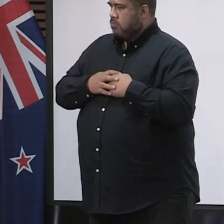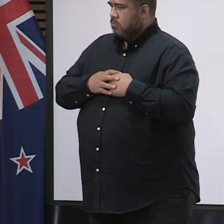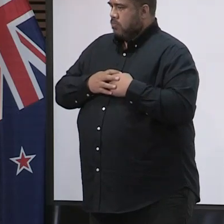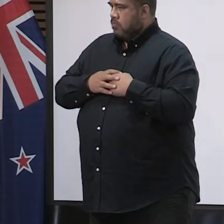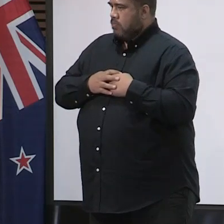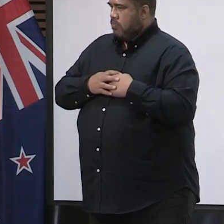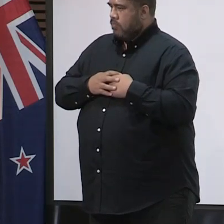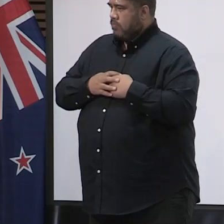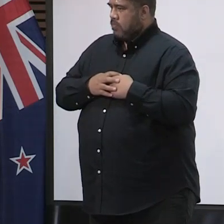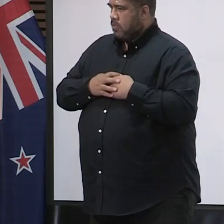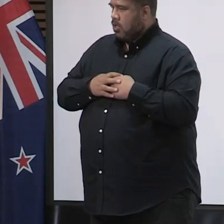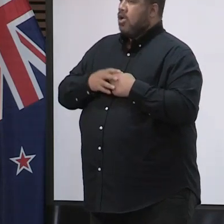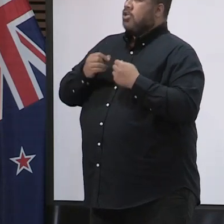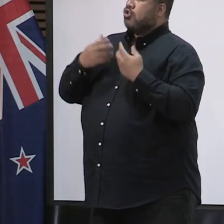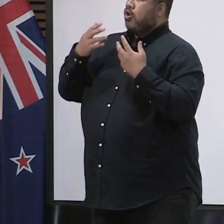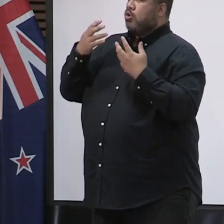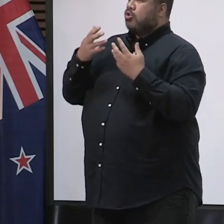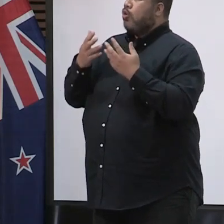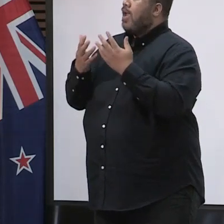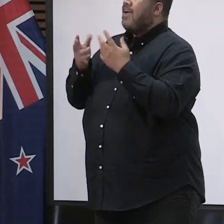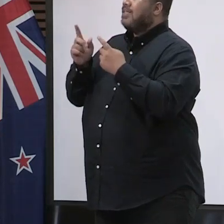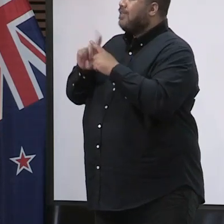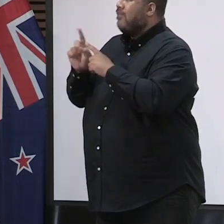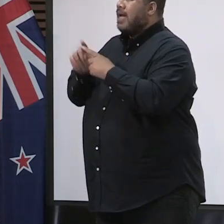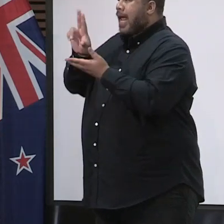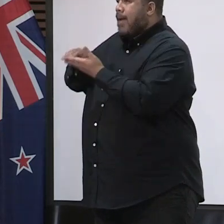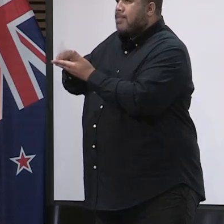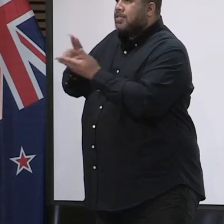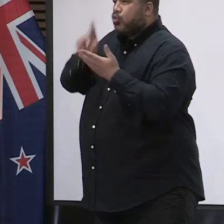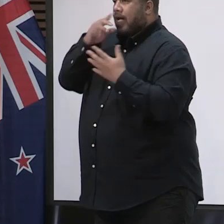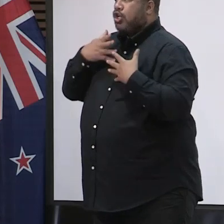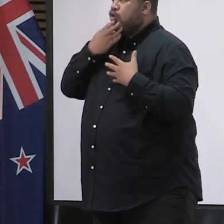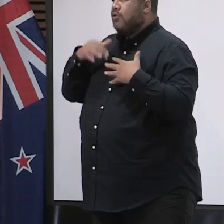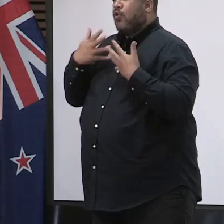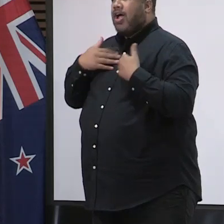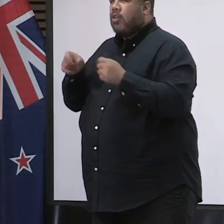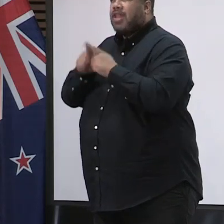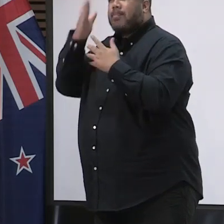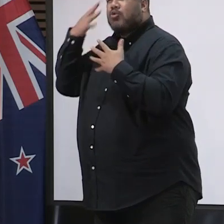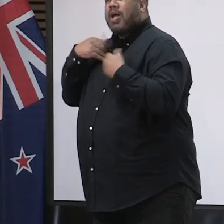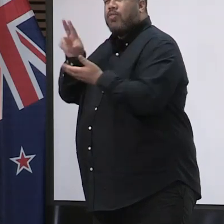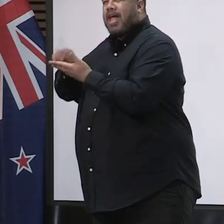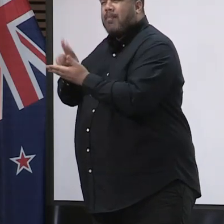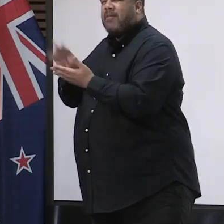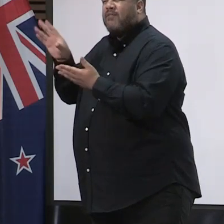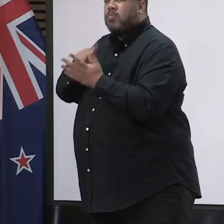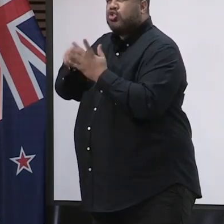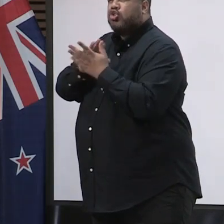our apps, for example, the new